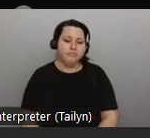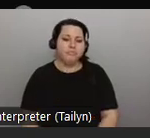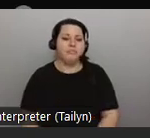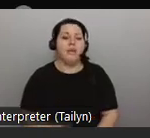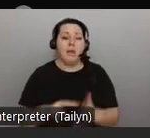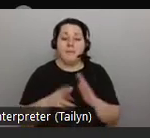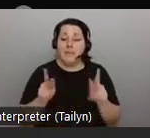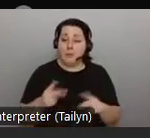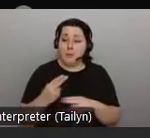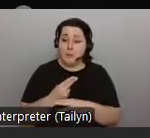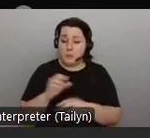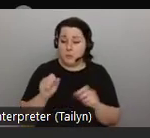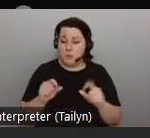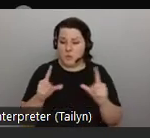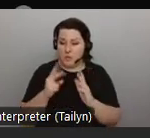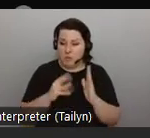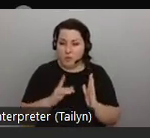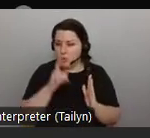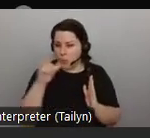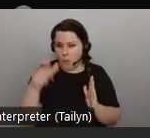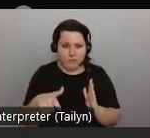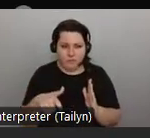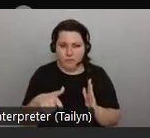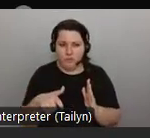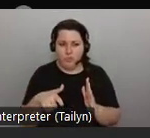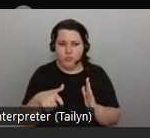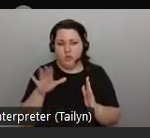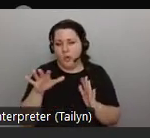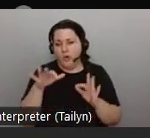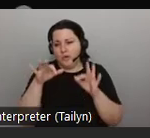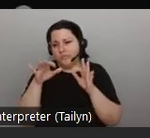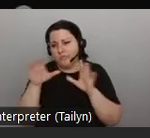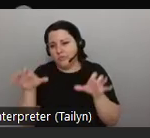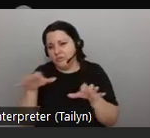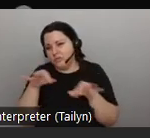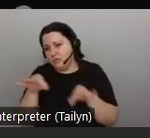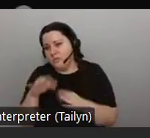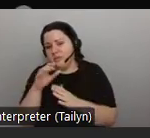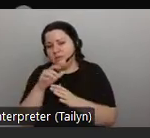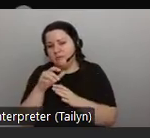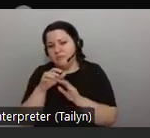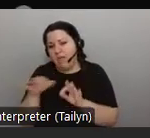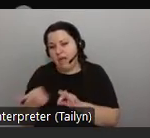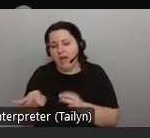this option anymore but when a screenreader document – micro screenreader goes to the document it will skip it.